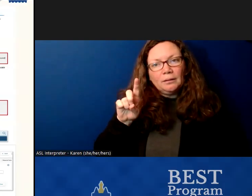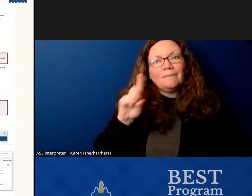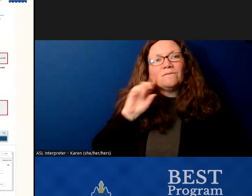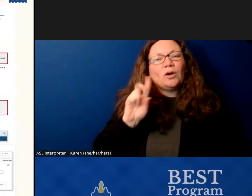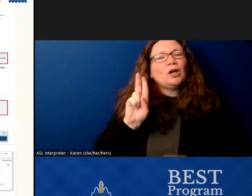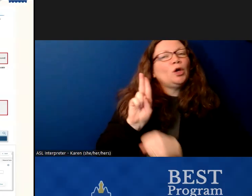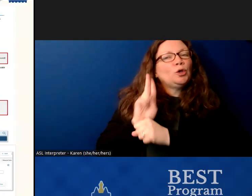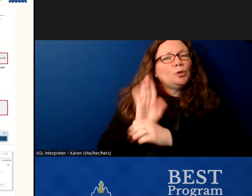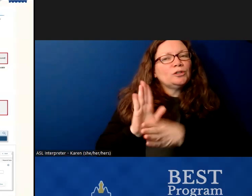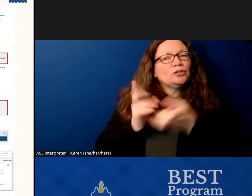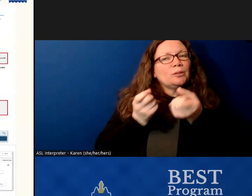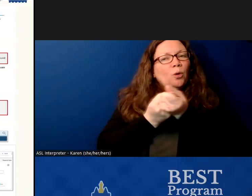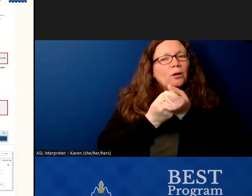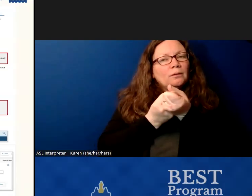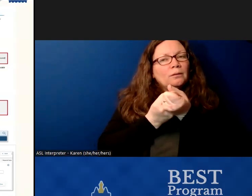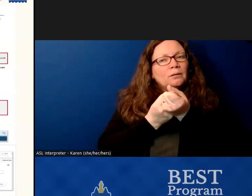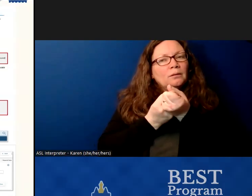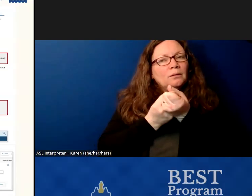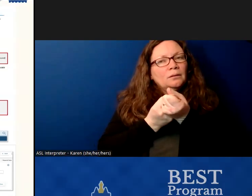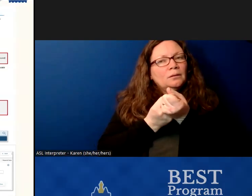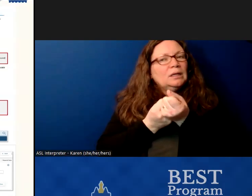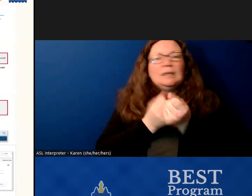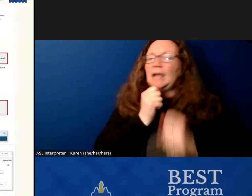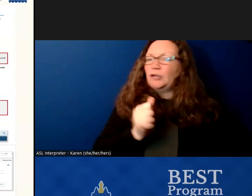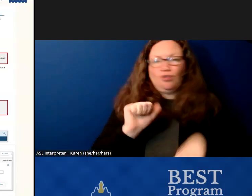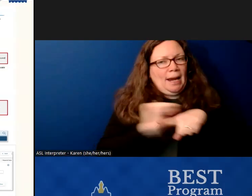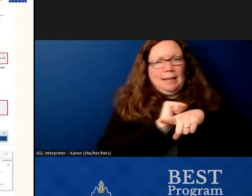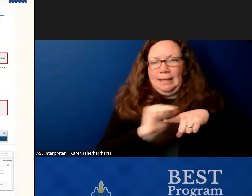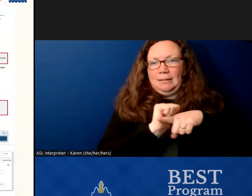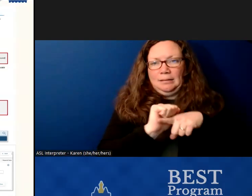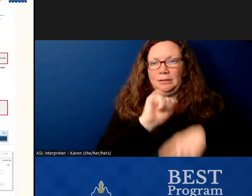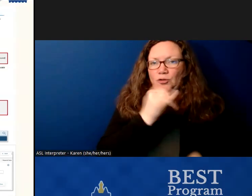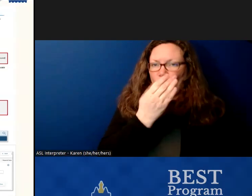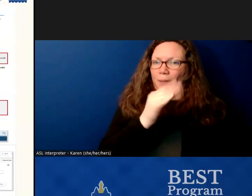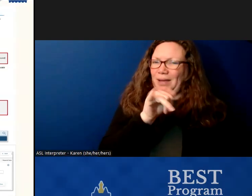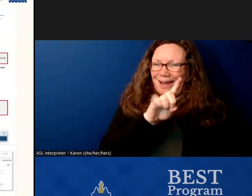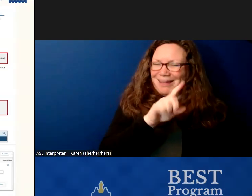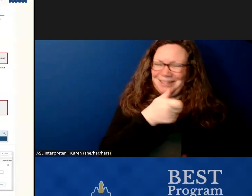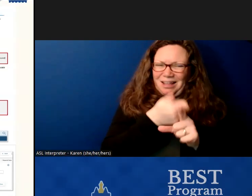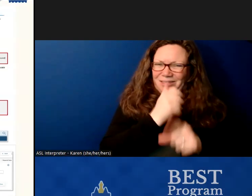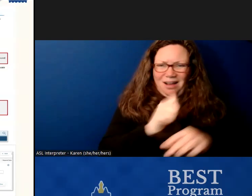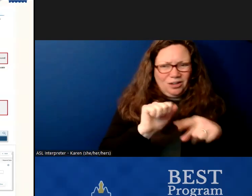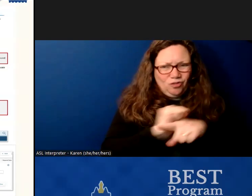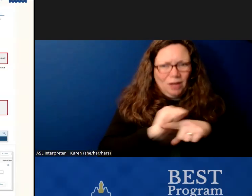They're not going to be used for standalone training. We have many other training options. Available to supplement that.